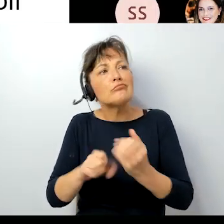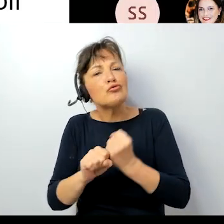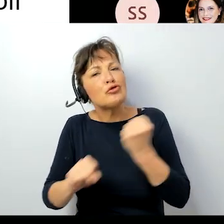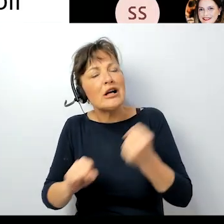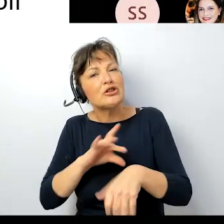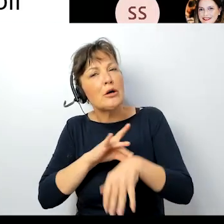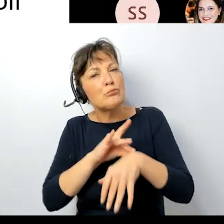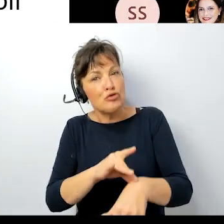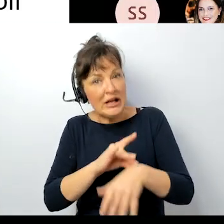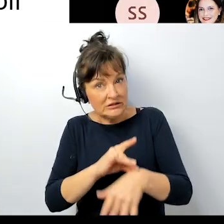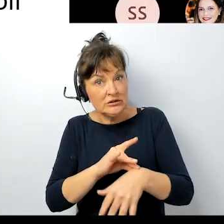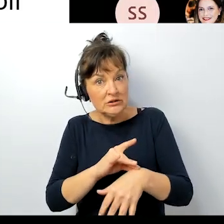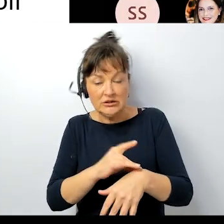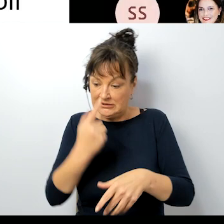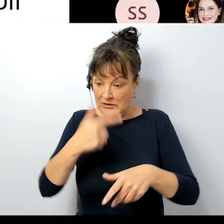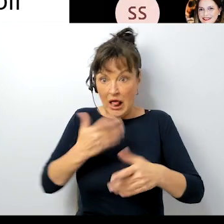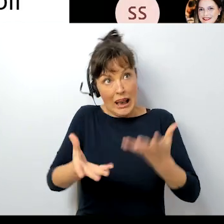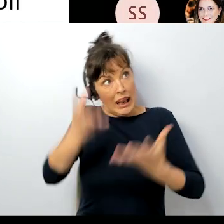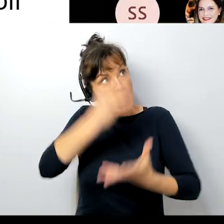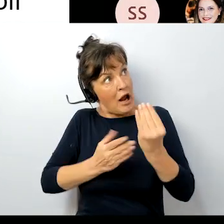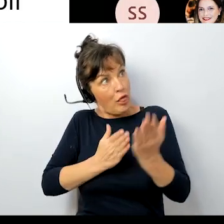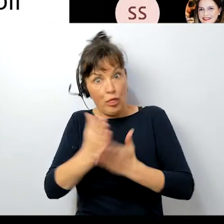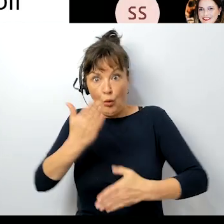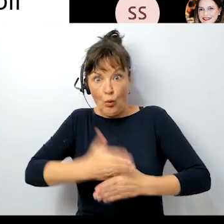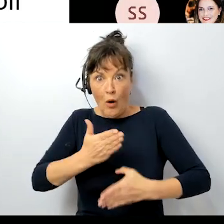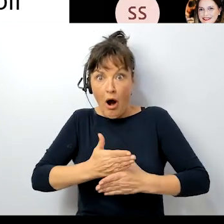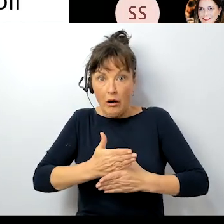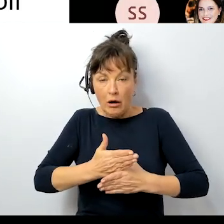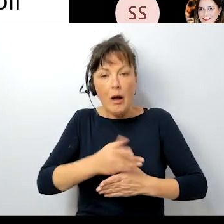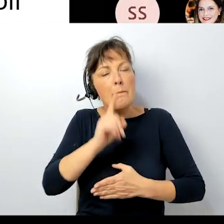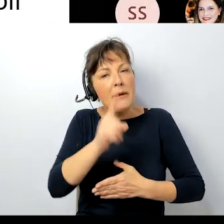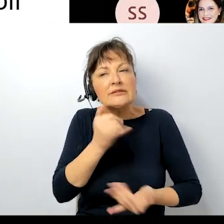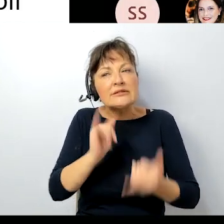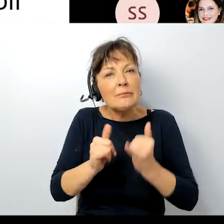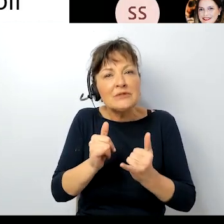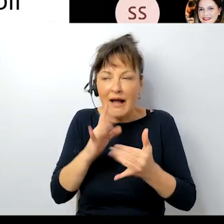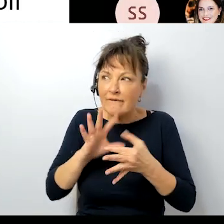in the workplace although some may also undertake formal learning off the job, which is supported